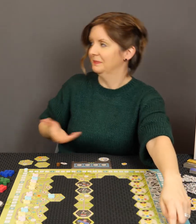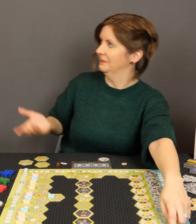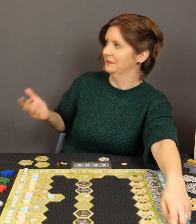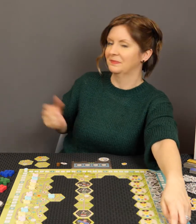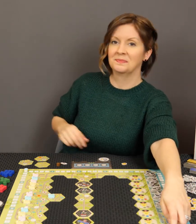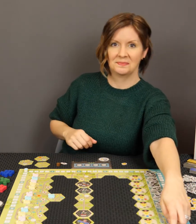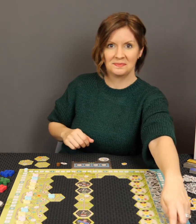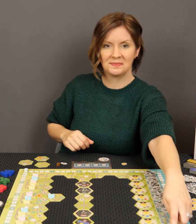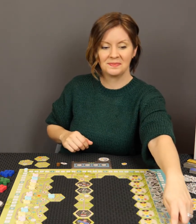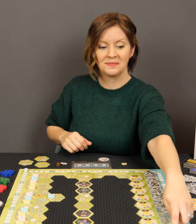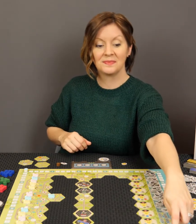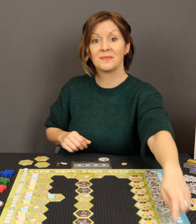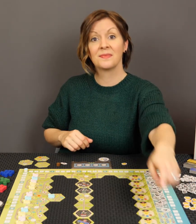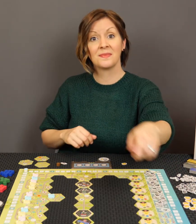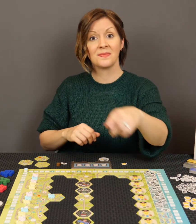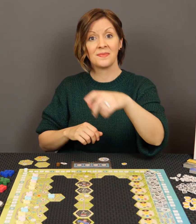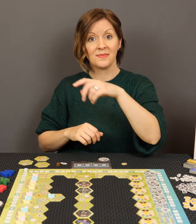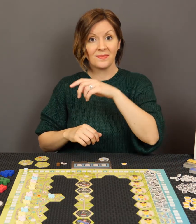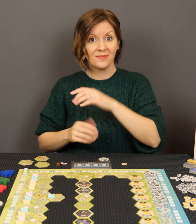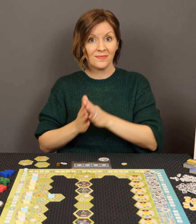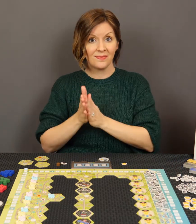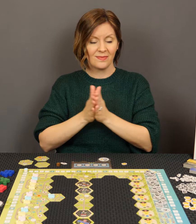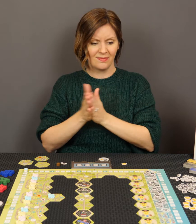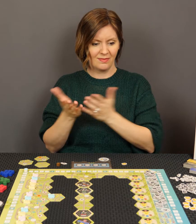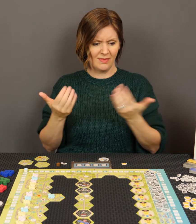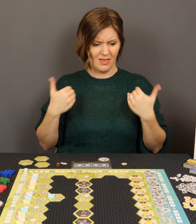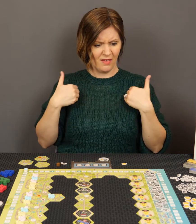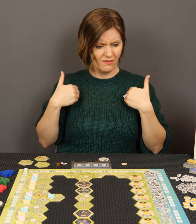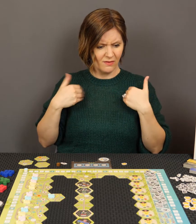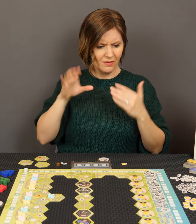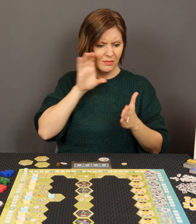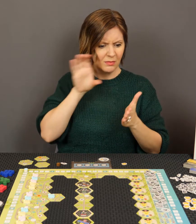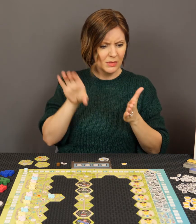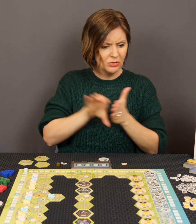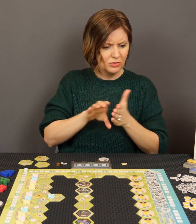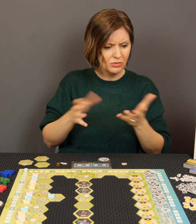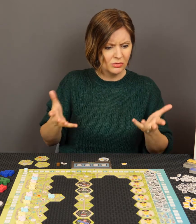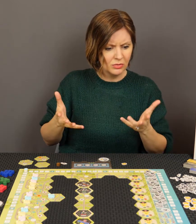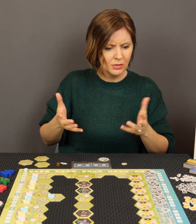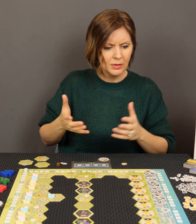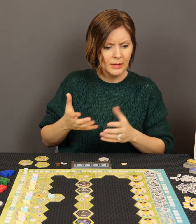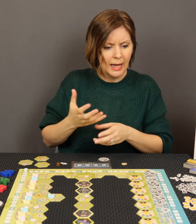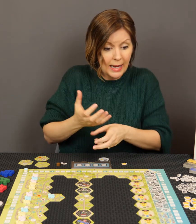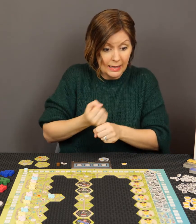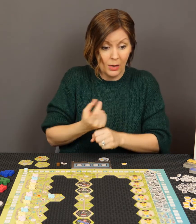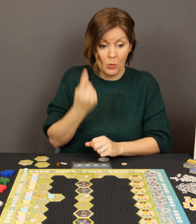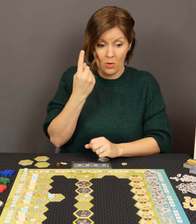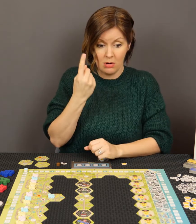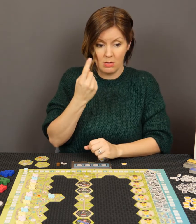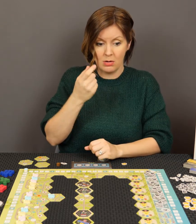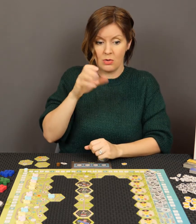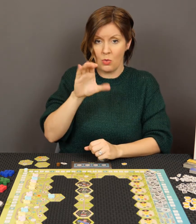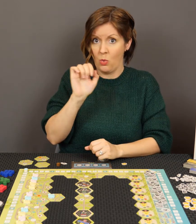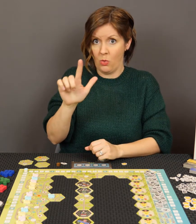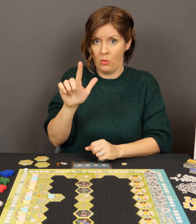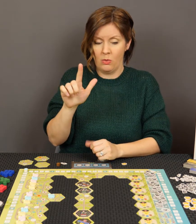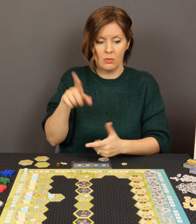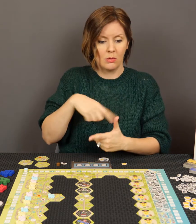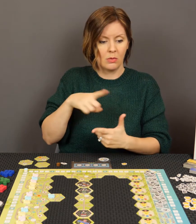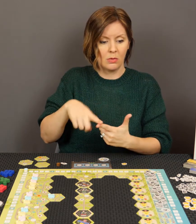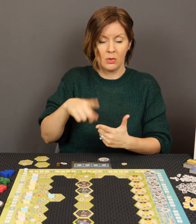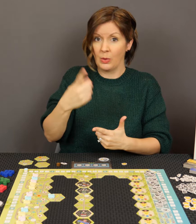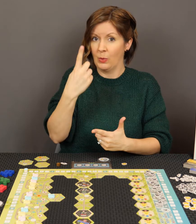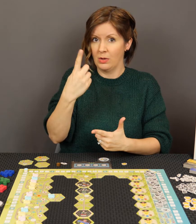If I put my train here, then it has certain pictures there… where I would get 1 coal,